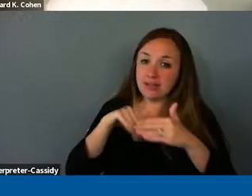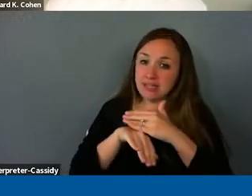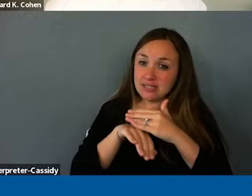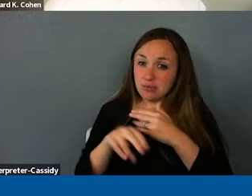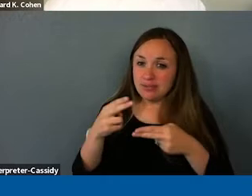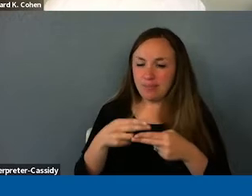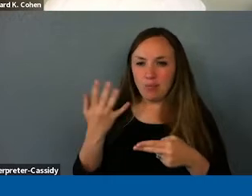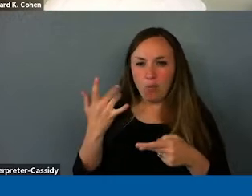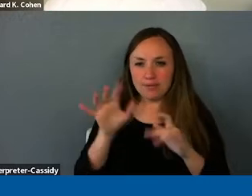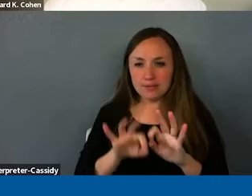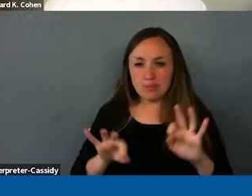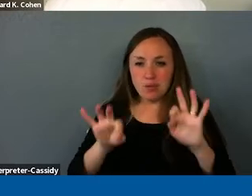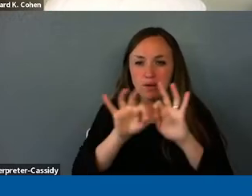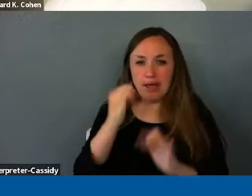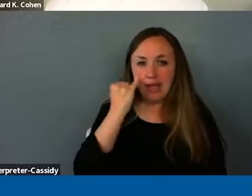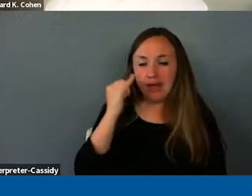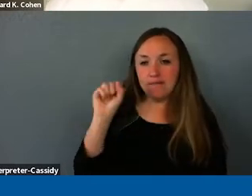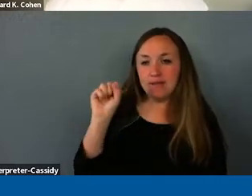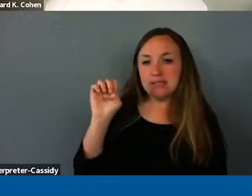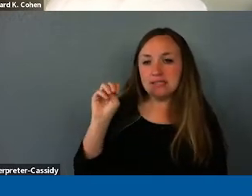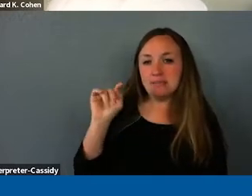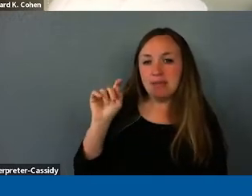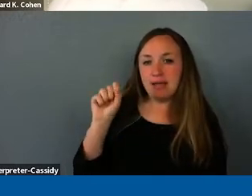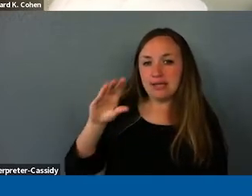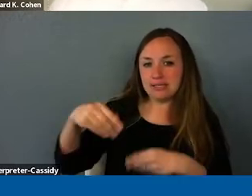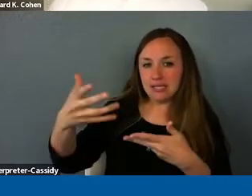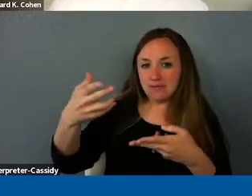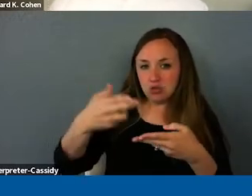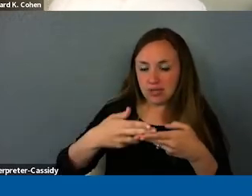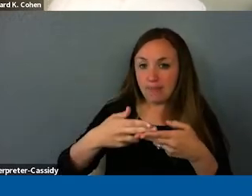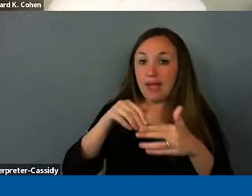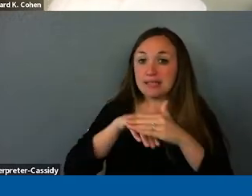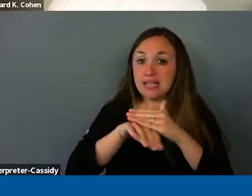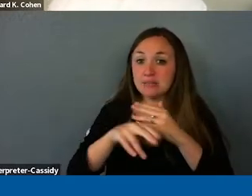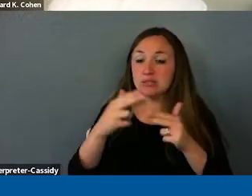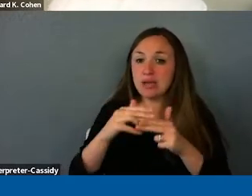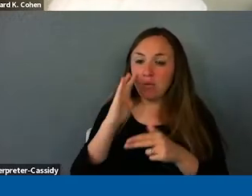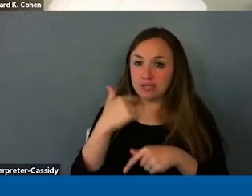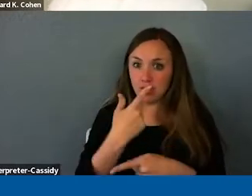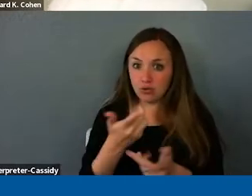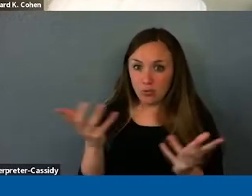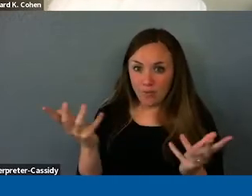Well, if semantics or role gives you the type, then accessible name tells you what. And not only is this important